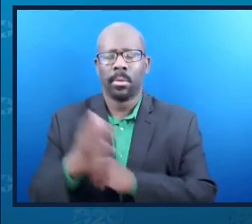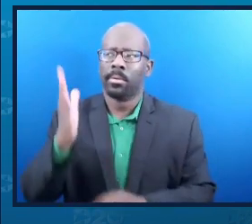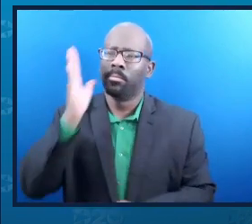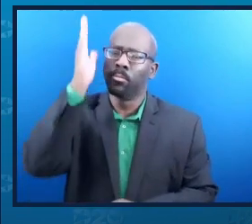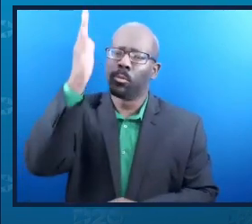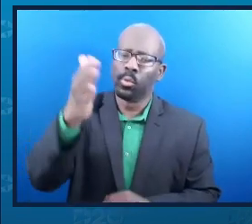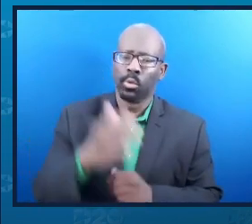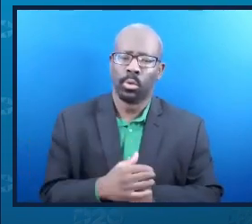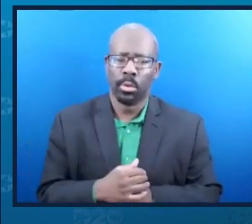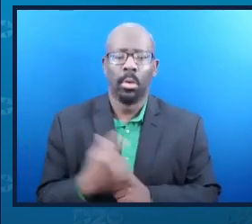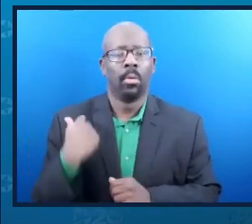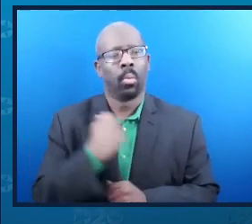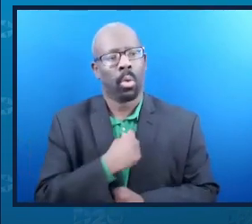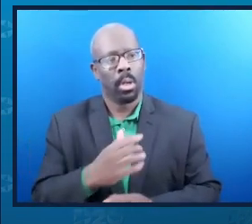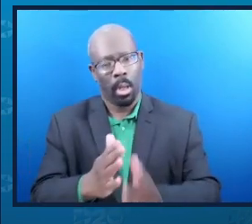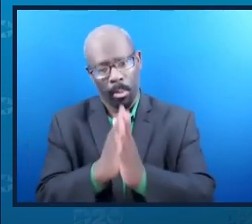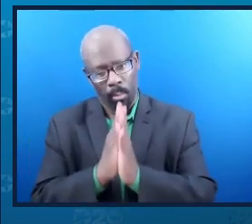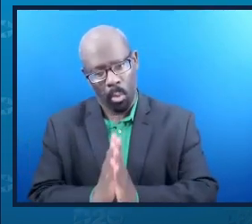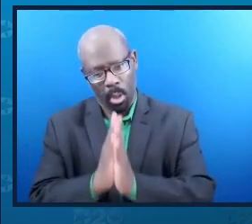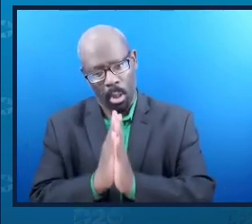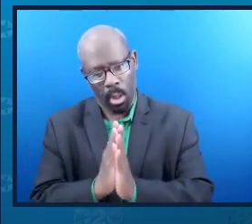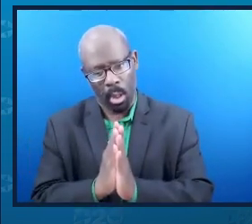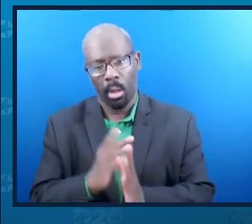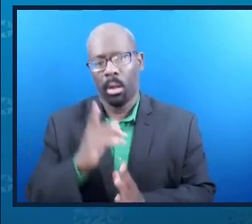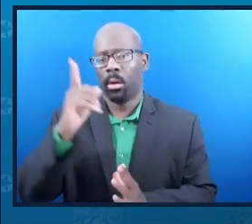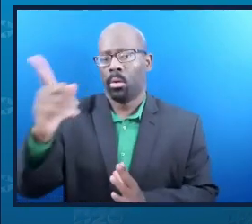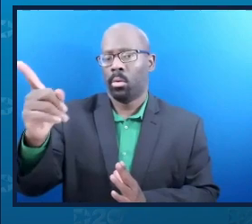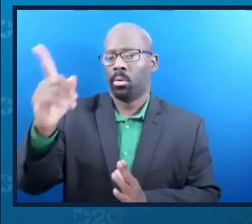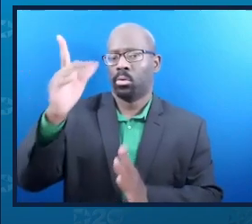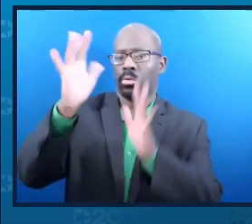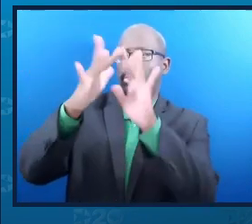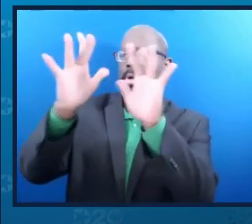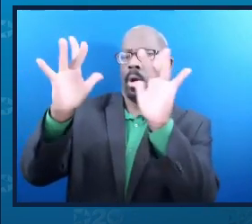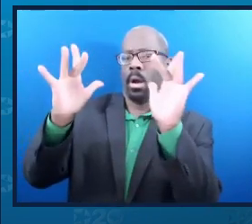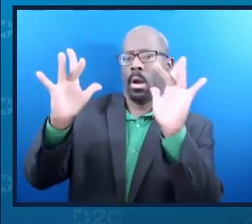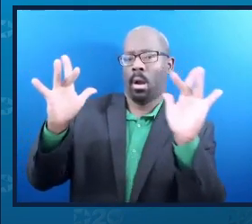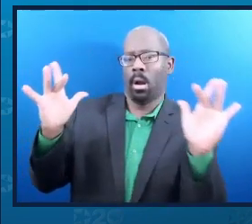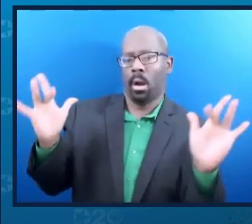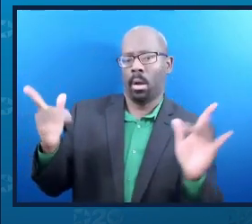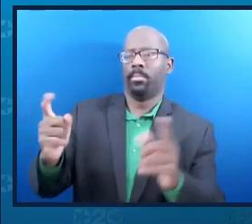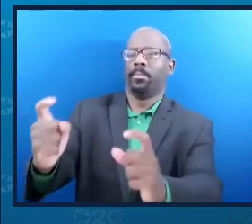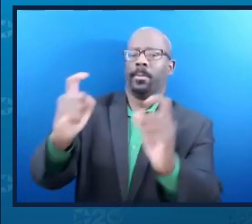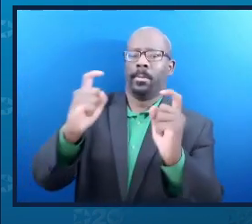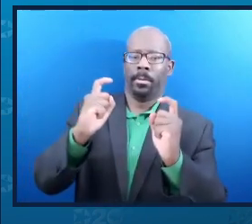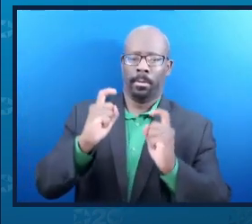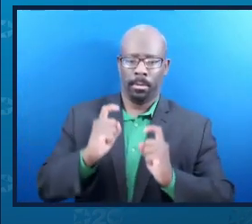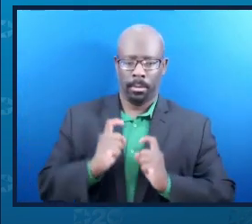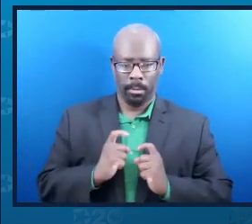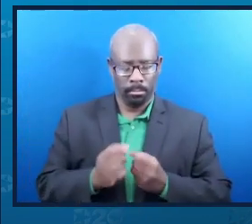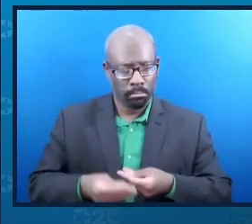FUTURE, WE PRAY THAT YOU WOULD